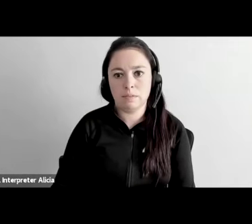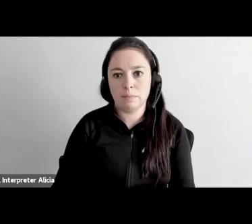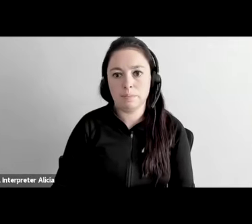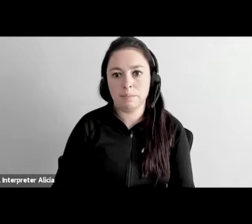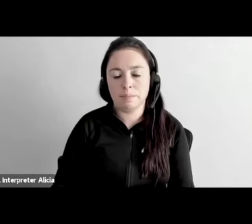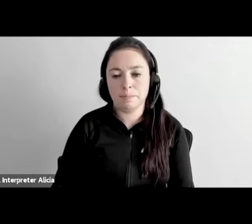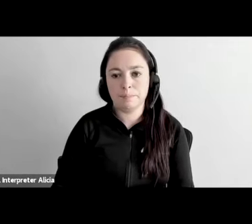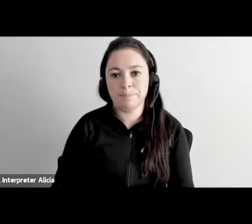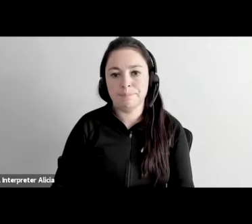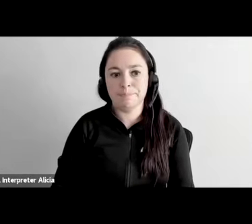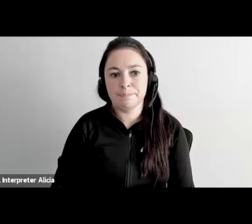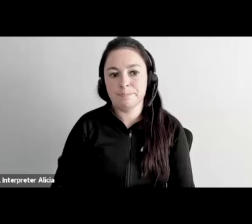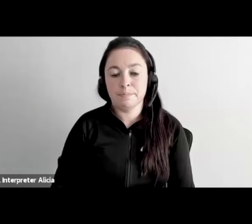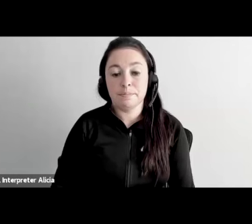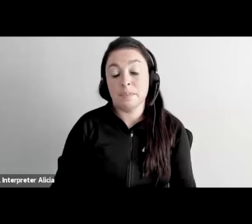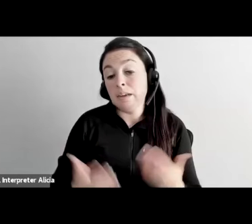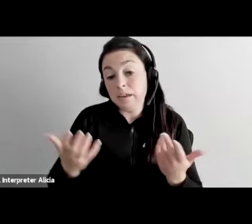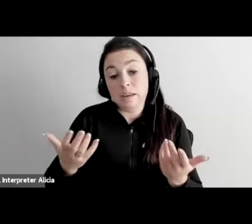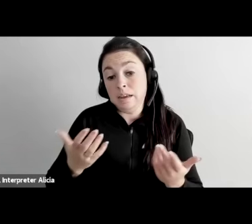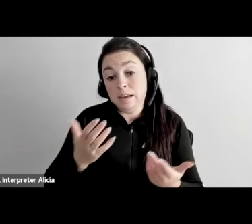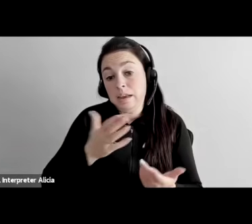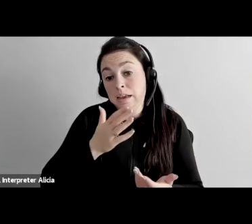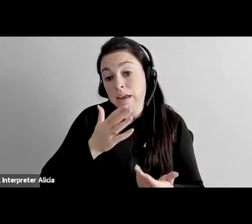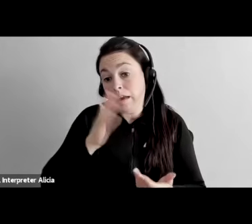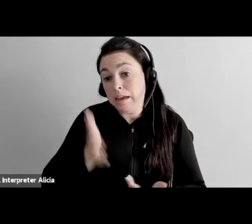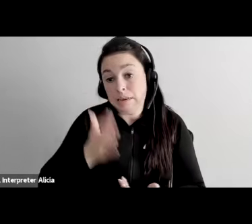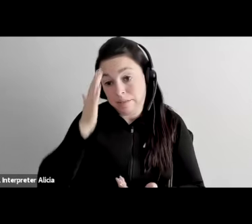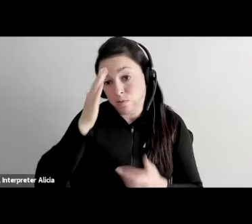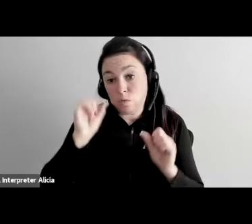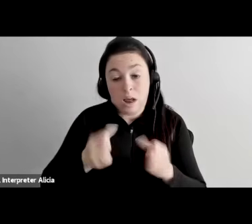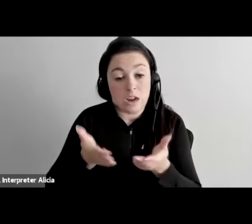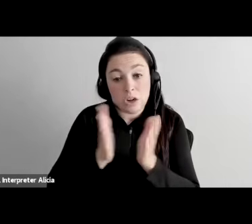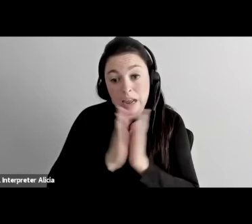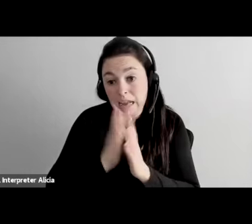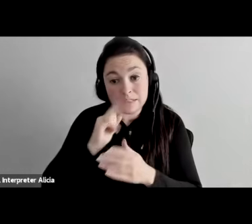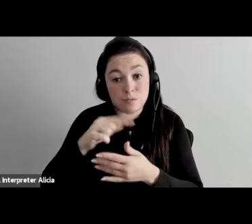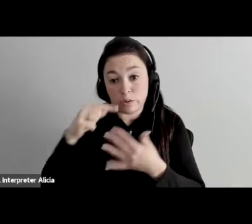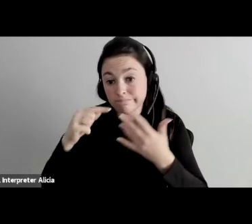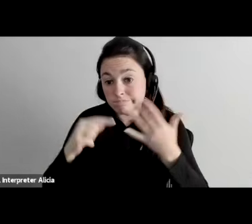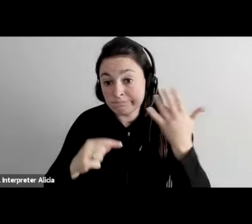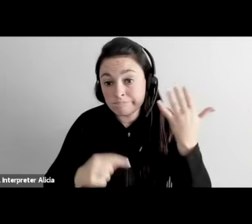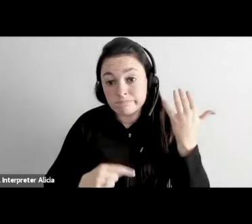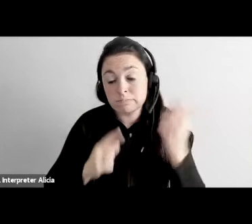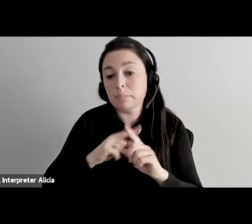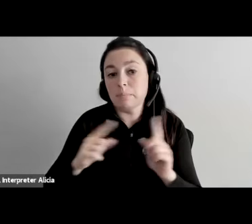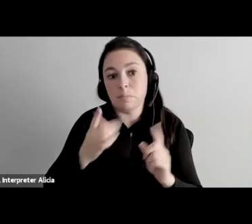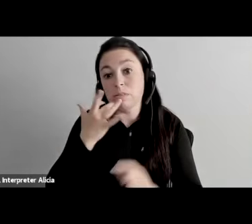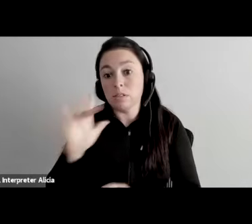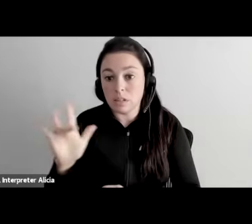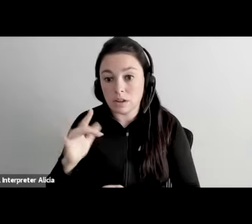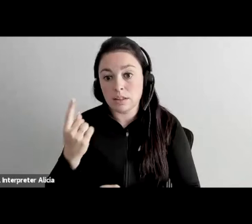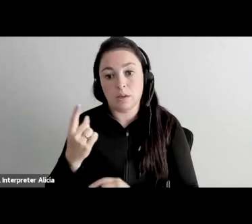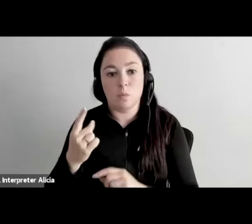I didn't know I could ask for these things, but I'm grateful for the providers who took the initiative to figure out what could work and asked what we needed.